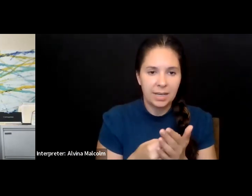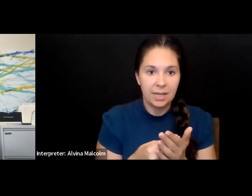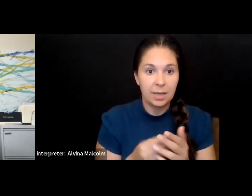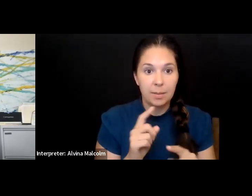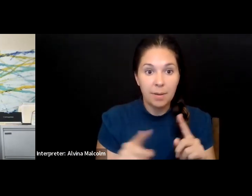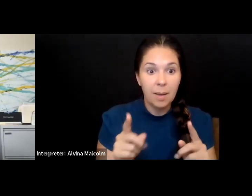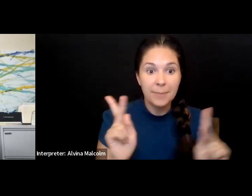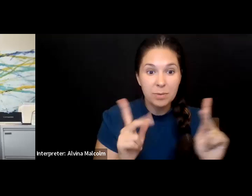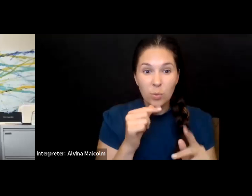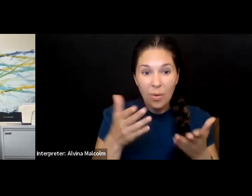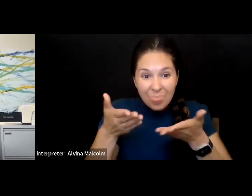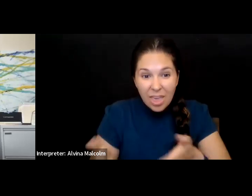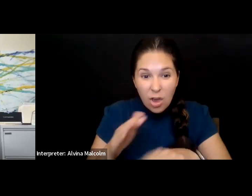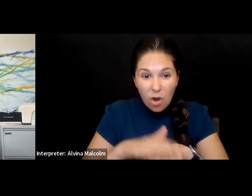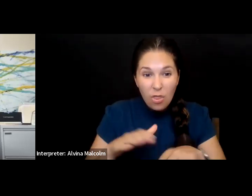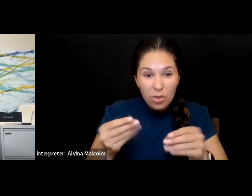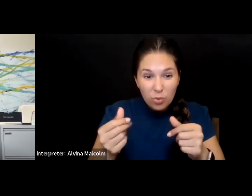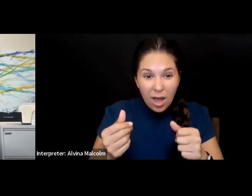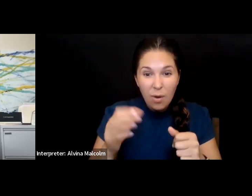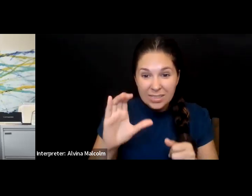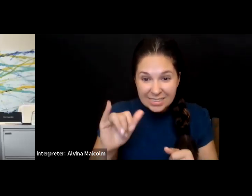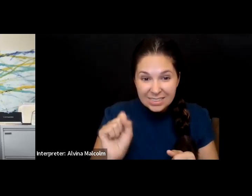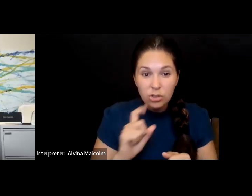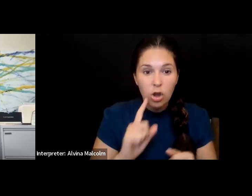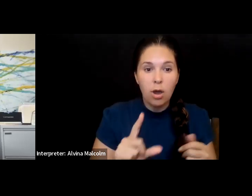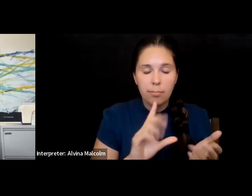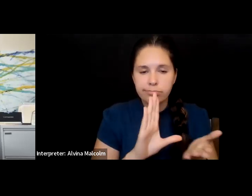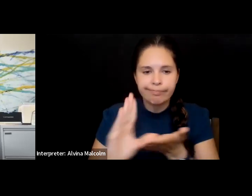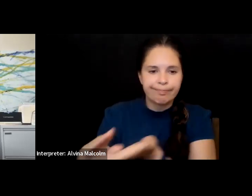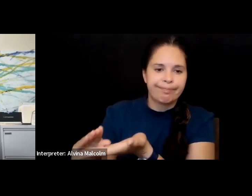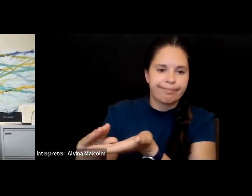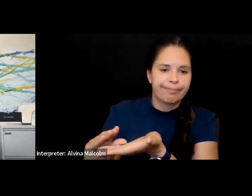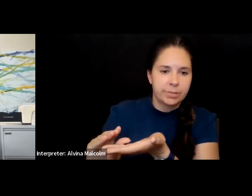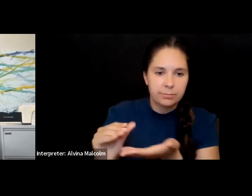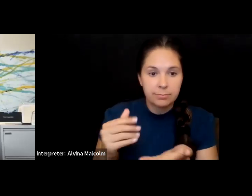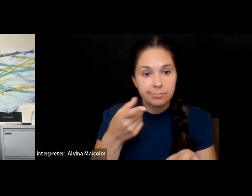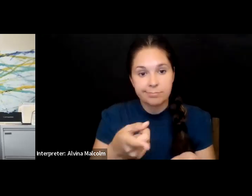are getting all the credit are those giant agencies that get all the money.